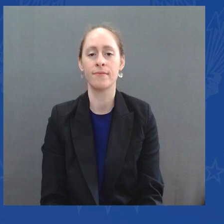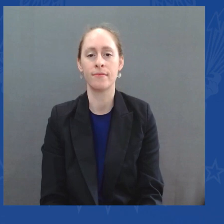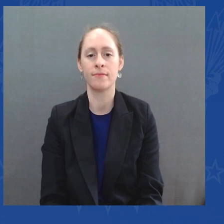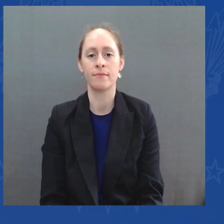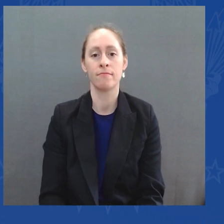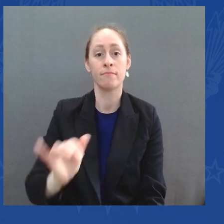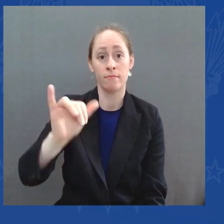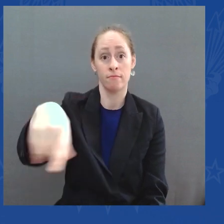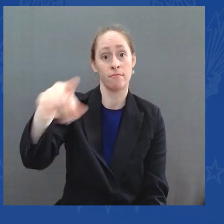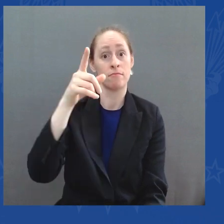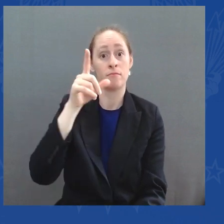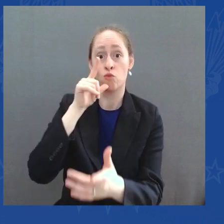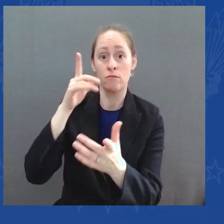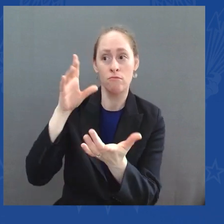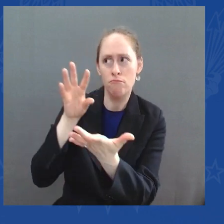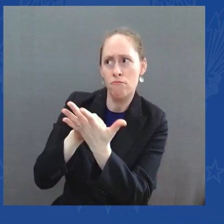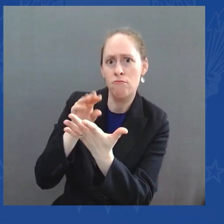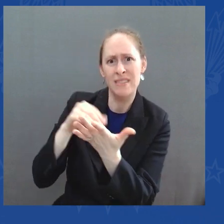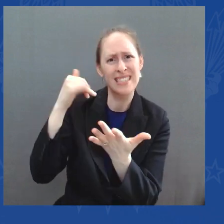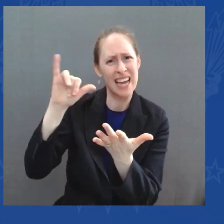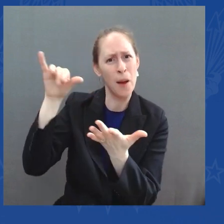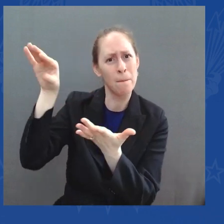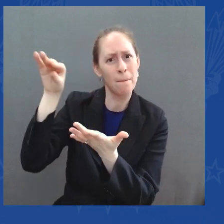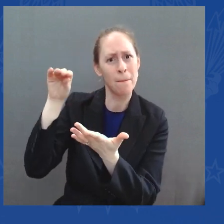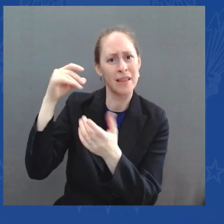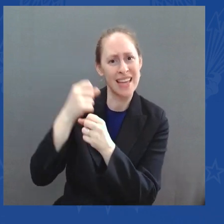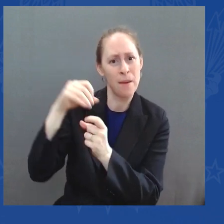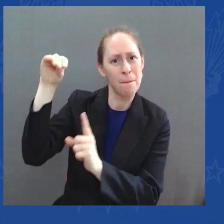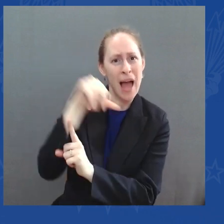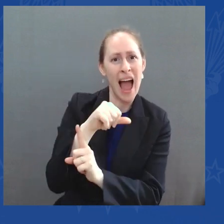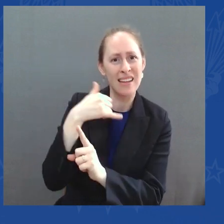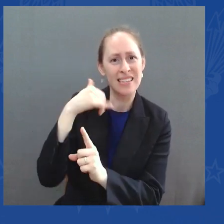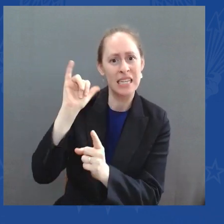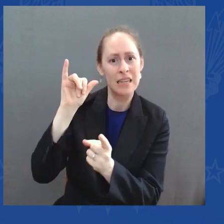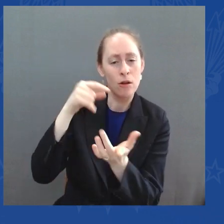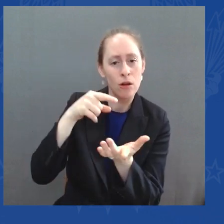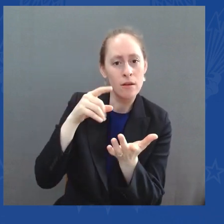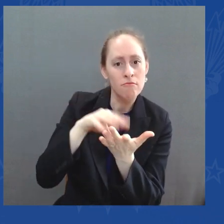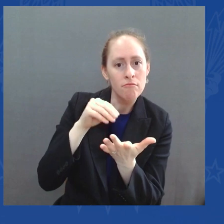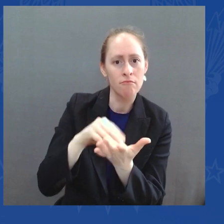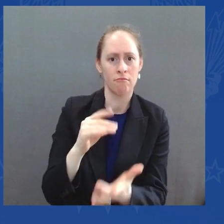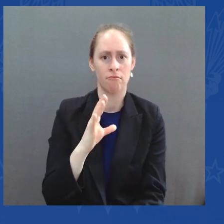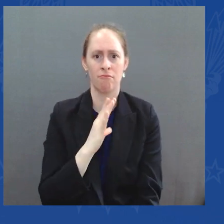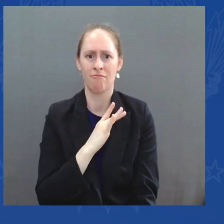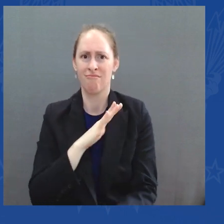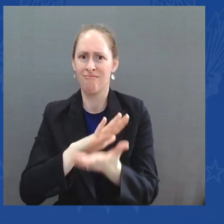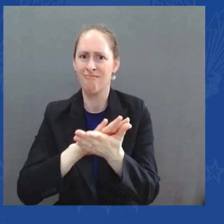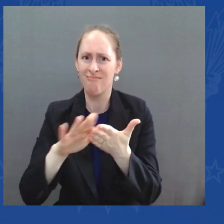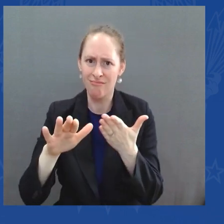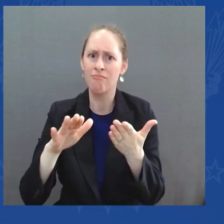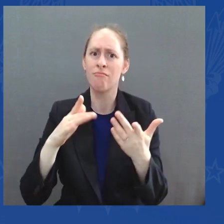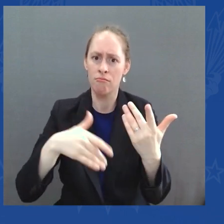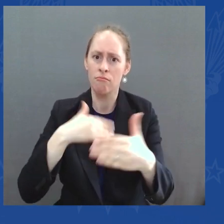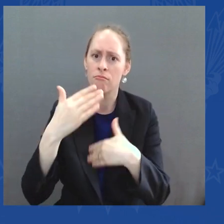more attractive for potential drivers regardless of age, background, and gender. The program has proven to be --